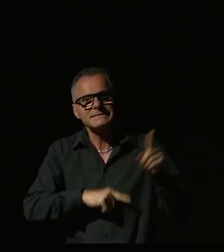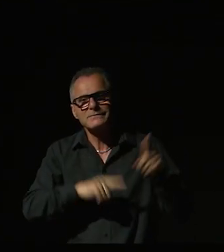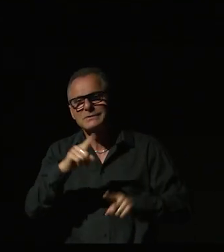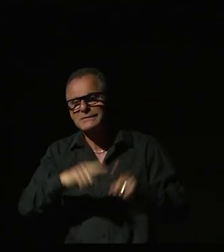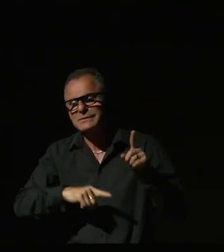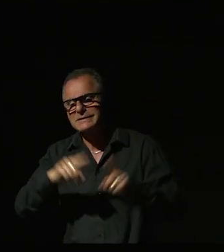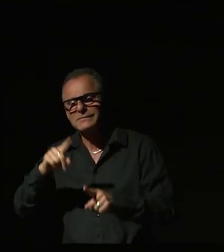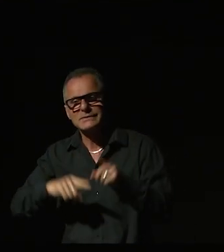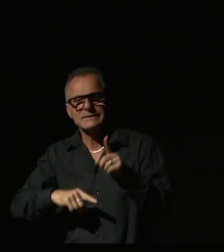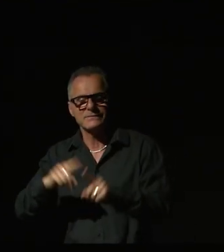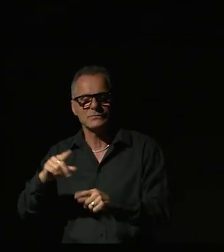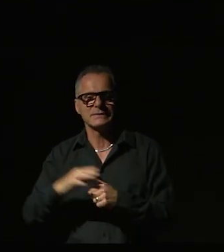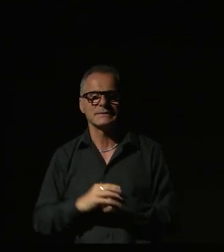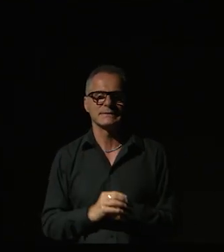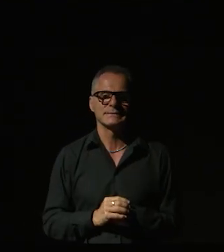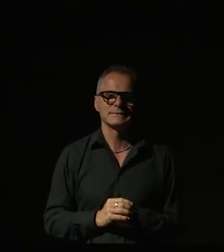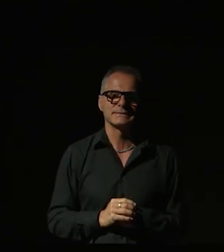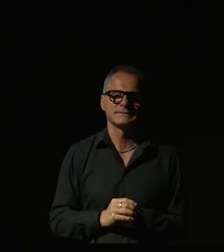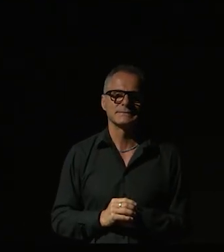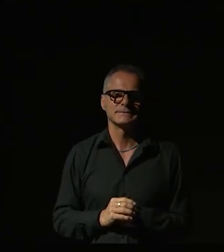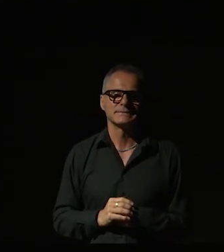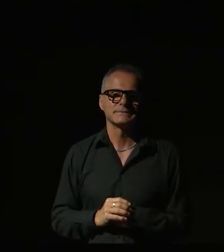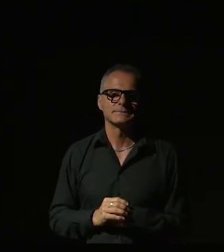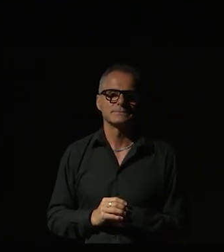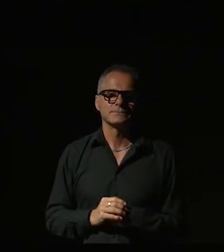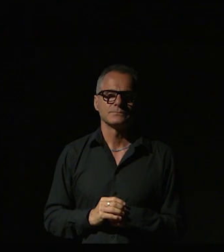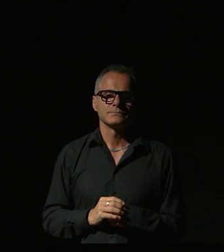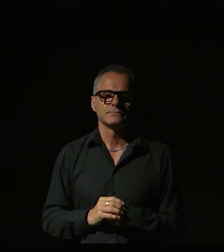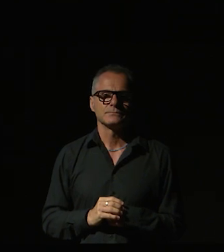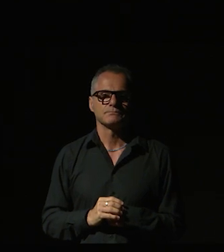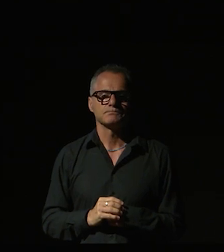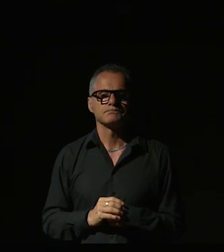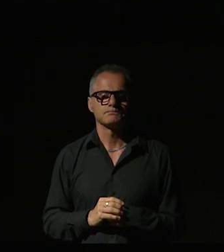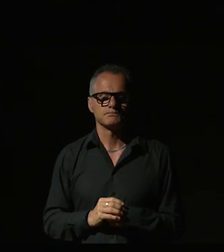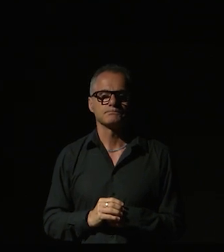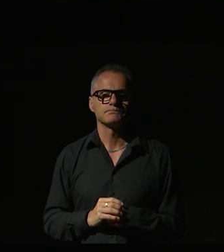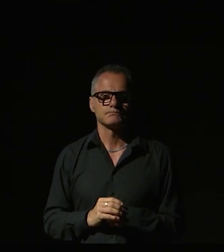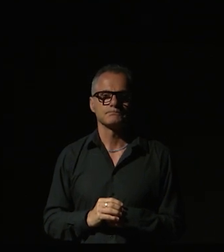where Glaucus actually gets ahold of Scylla. Thetis and Peleus,